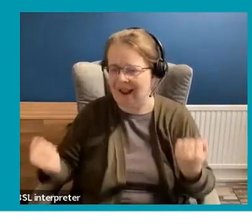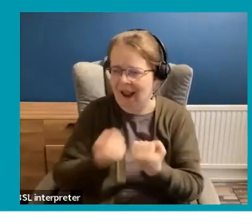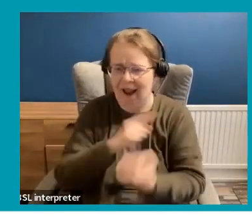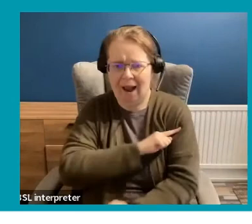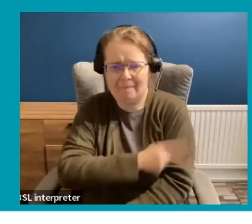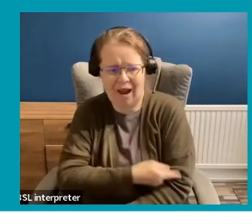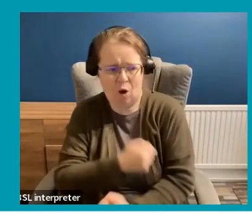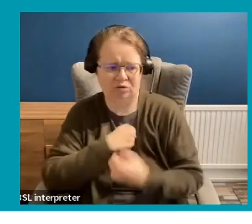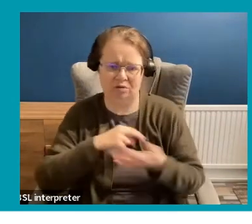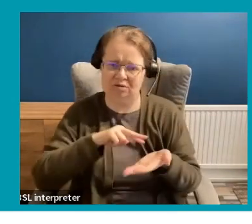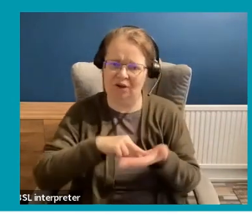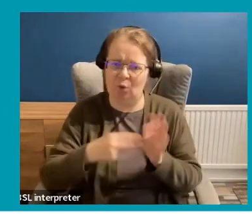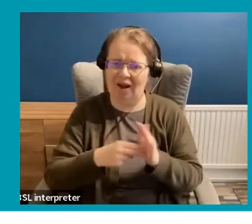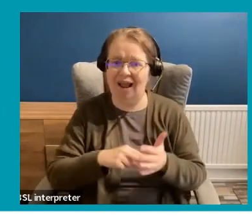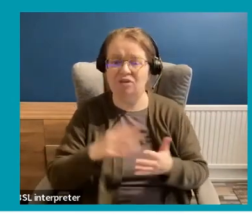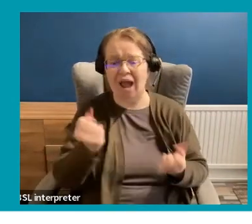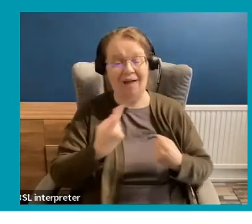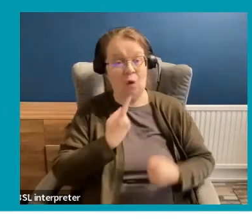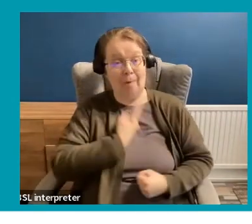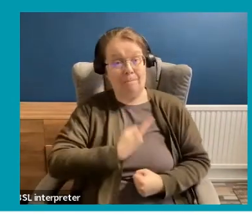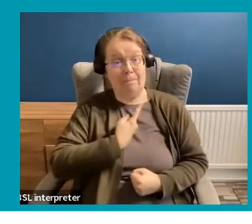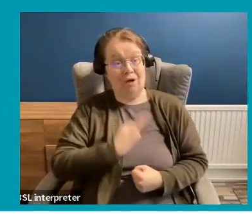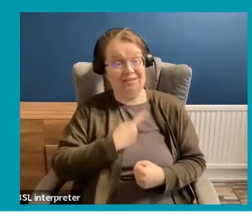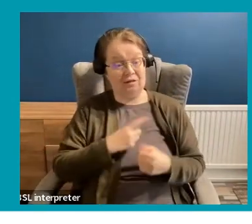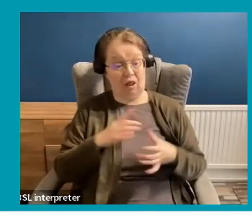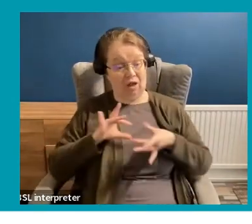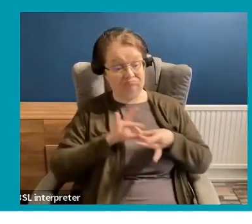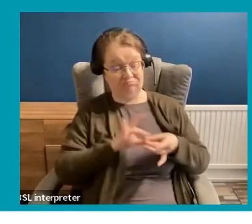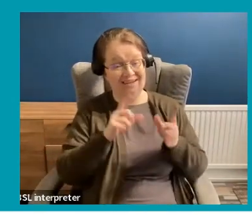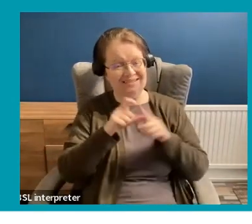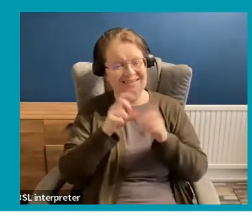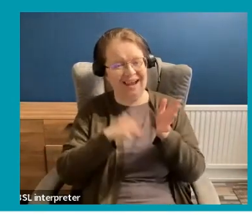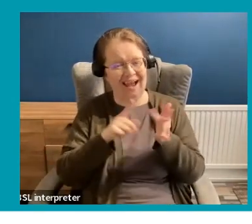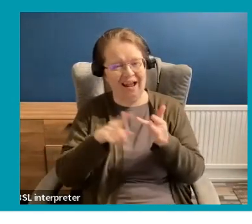They might have a personal connection to DNI so they really take it to heart.